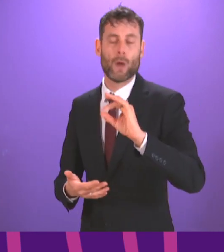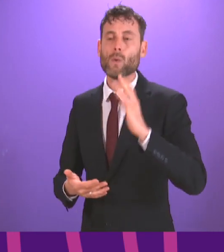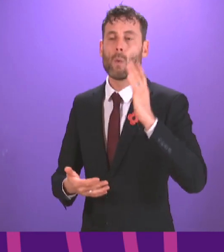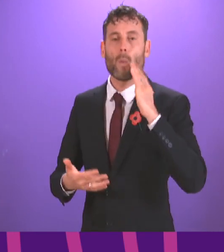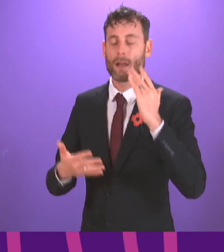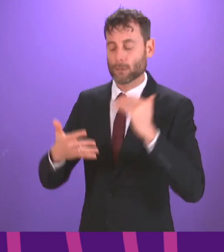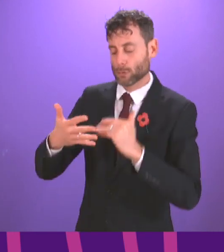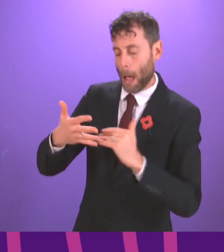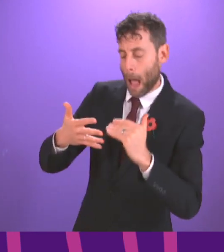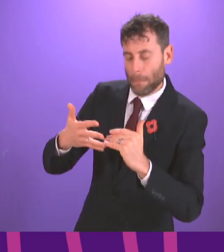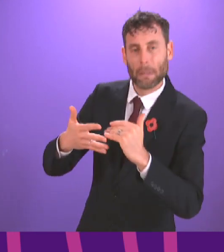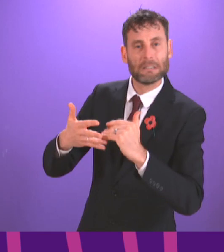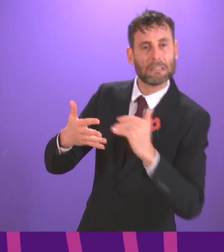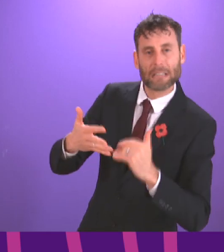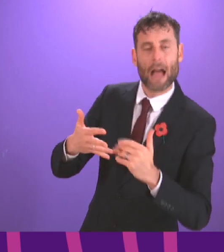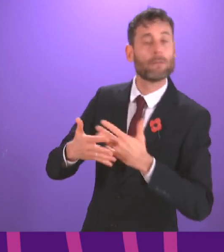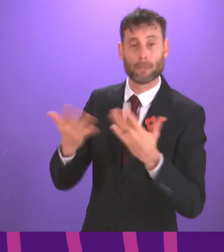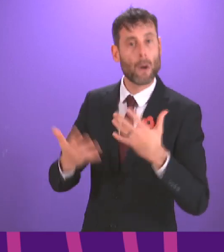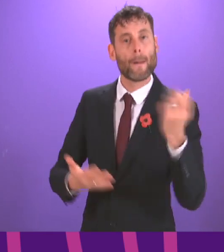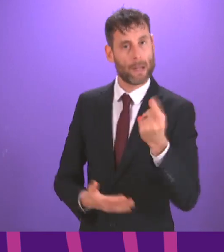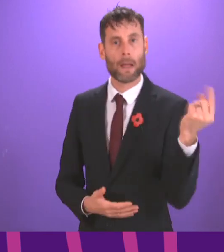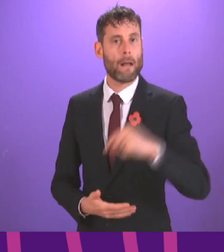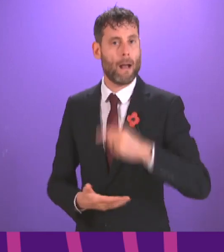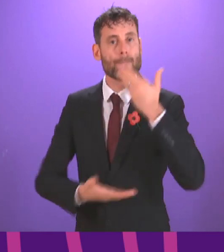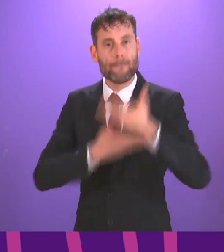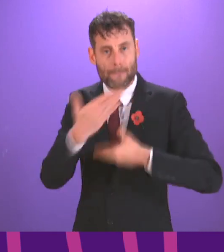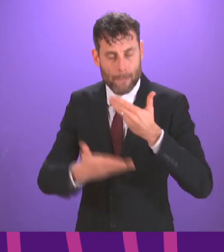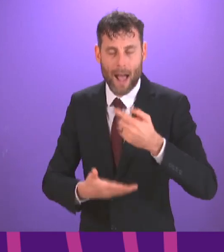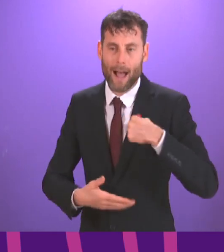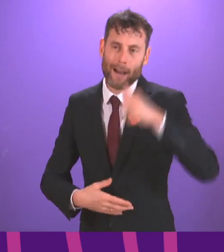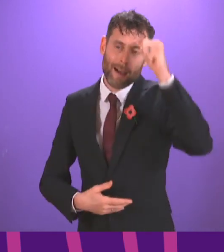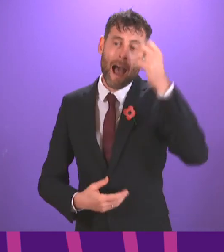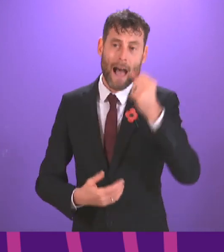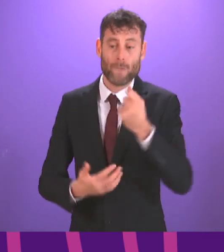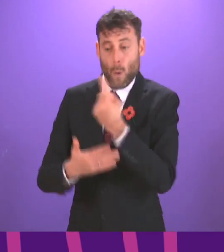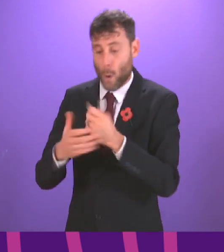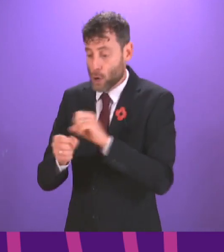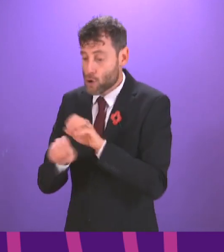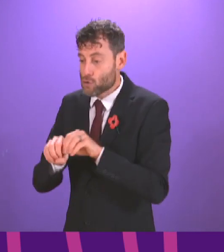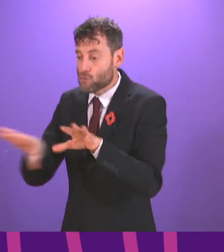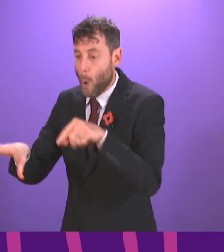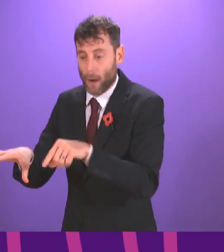the limitations of doing that before FMQs. More broadly, I appreciate that my answers can be lengthy. I am trying to give as much